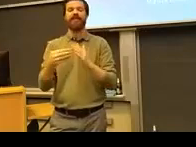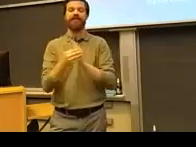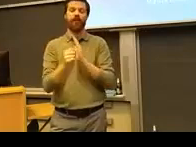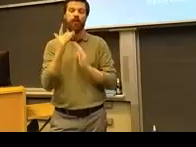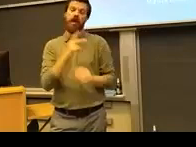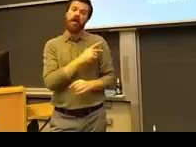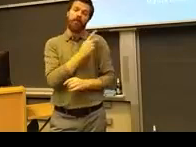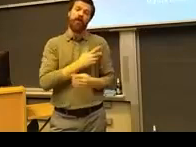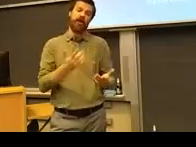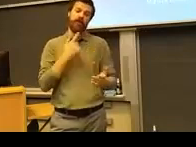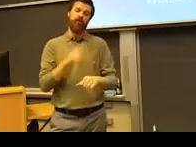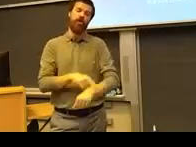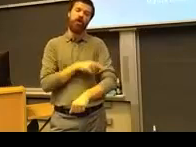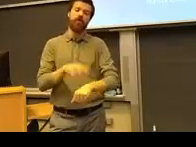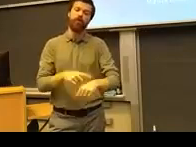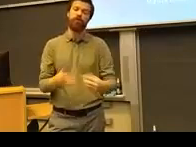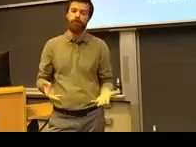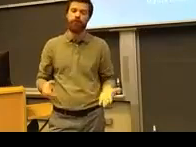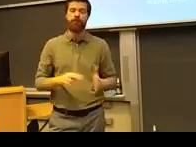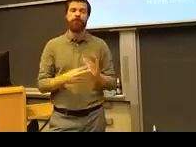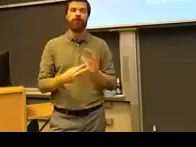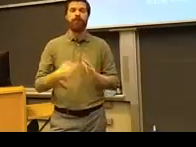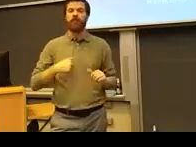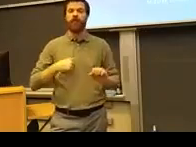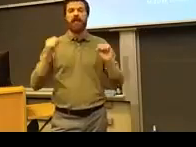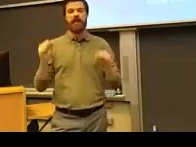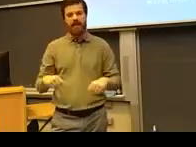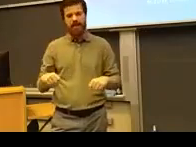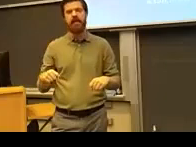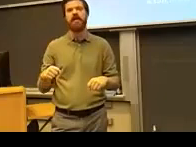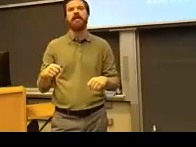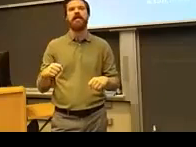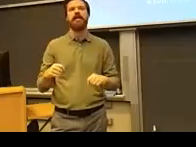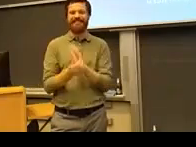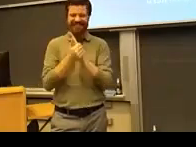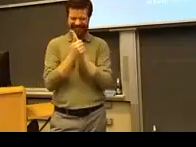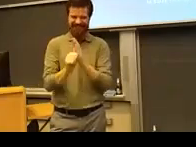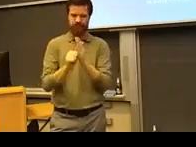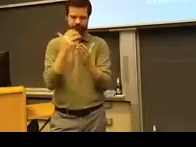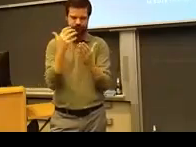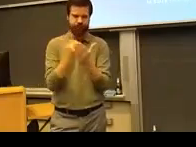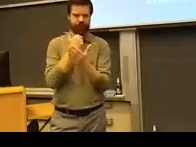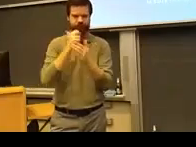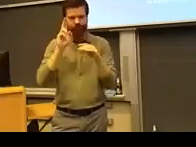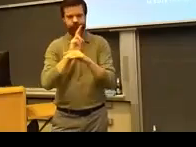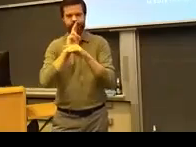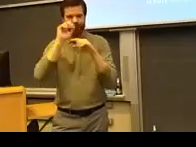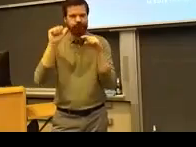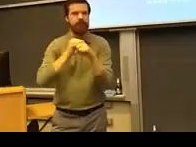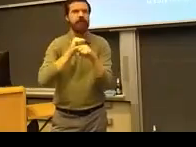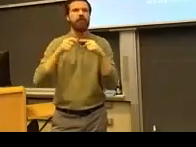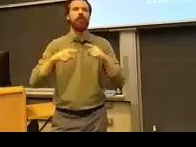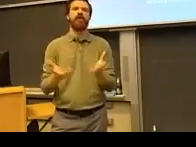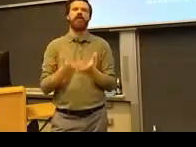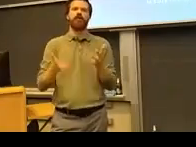quite a long time so we can uh you know put these skills into use uh and practice while they're here